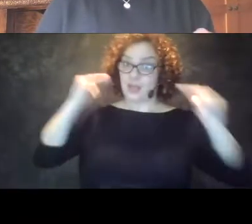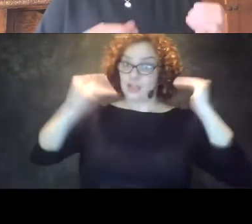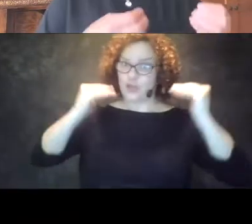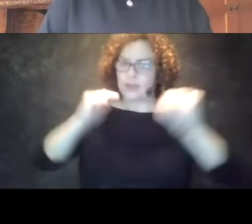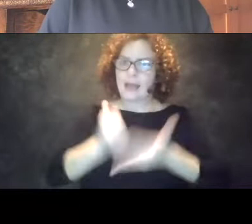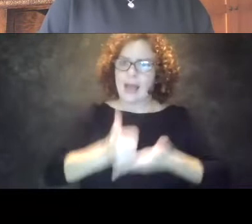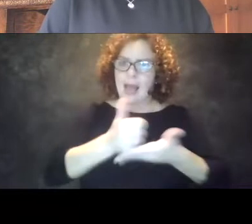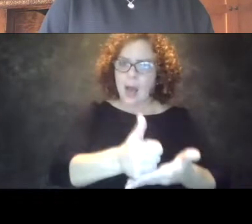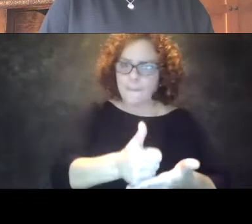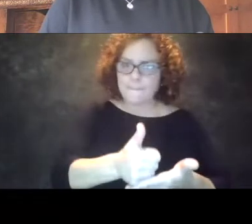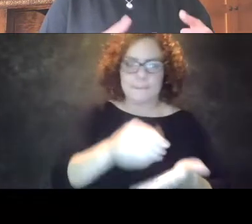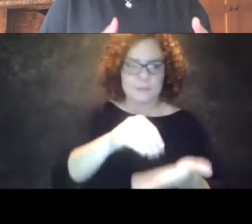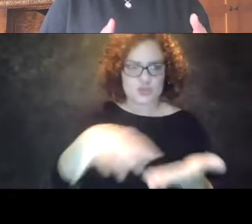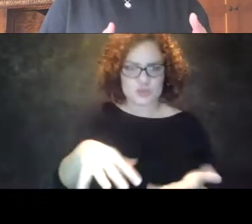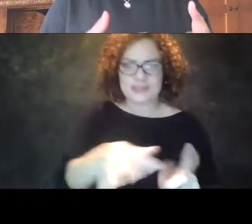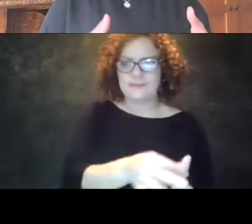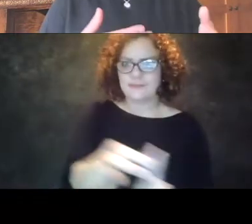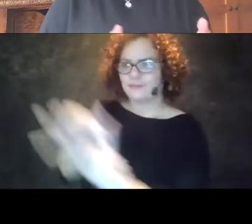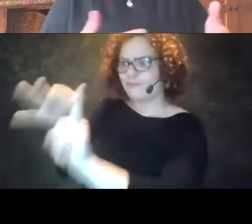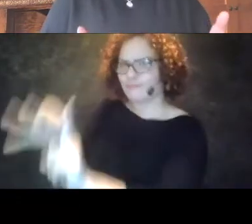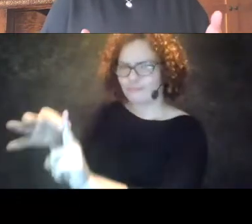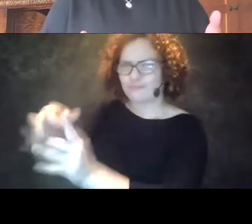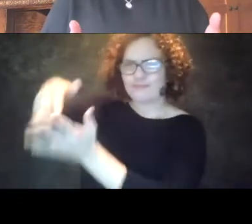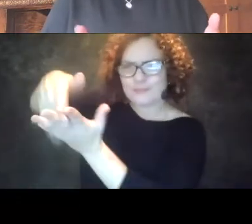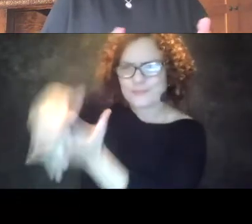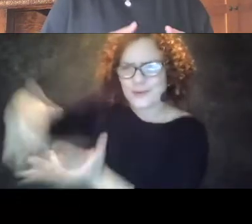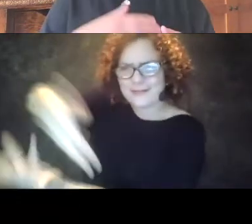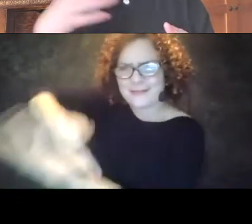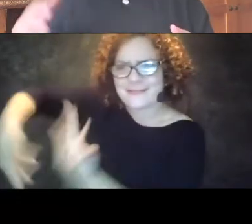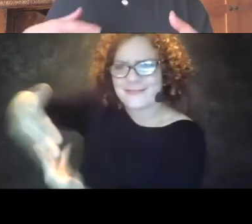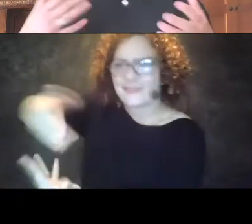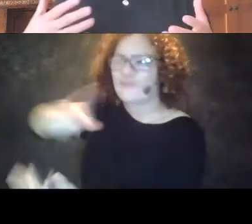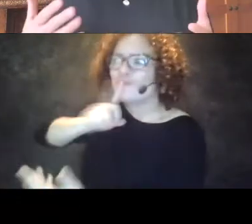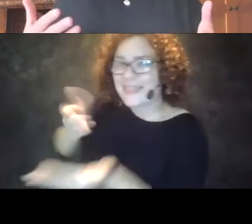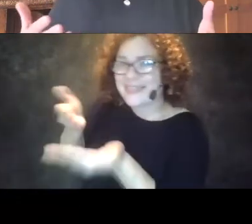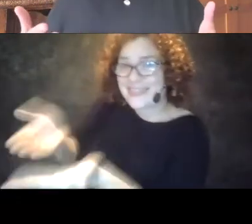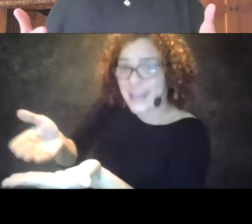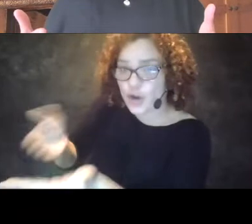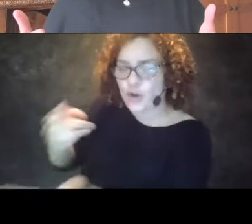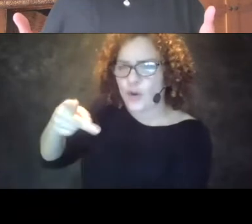just be present there. So a presence is really essential to having that sense of belonging